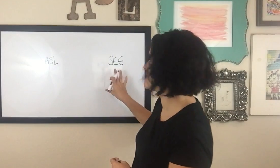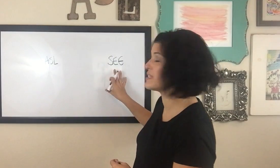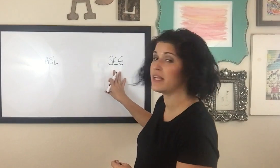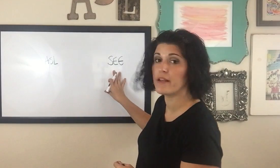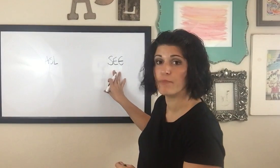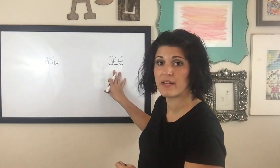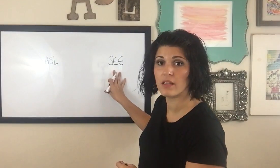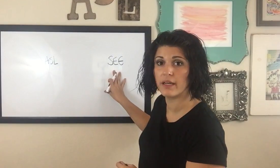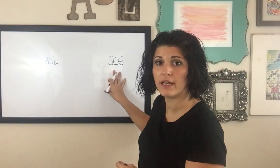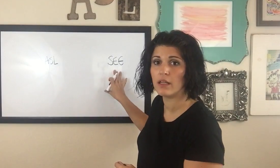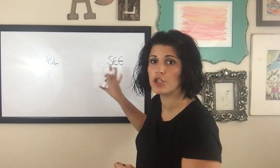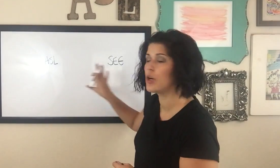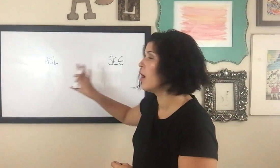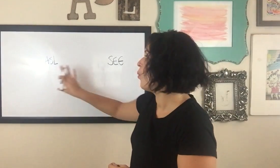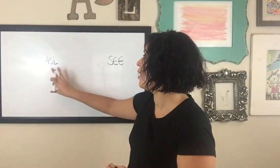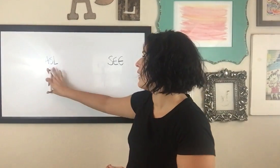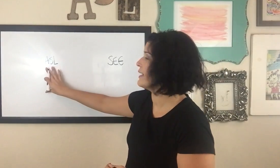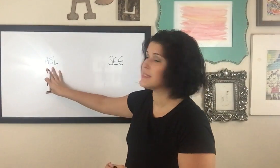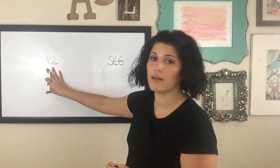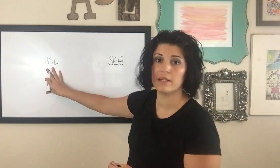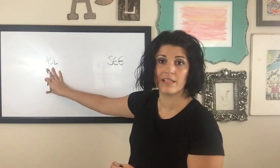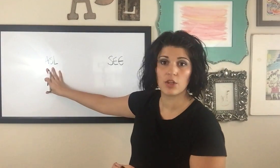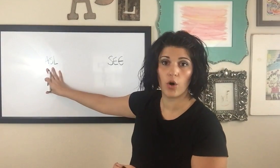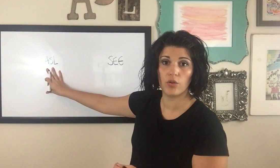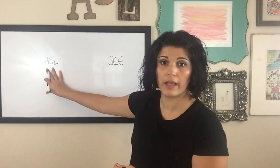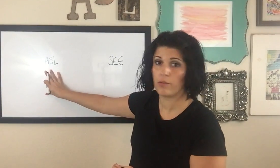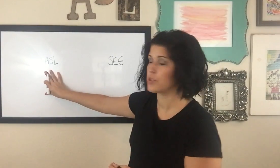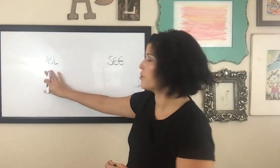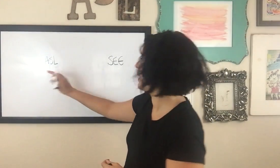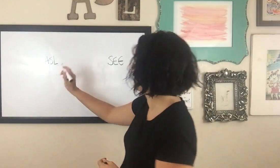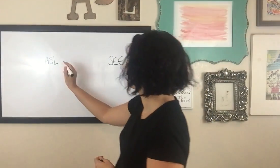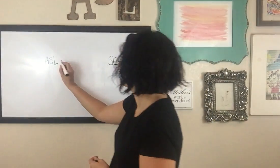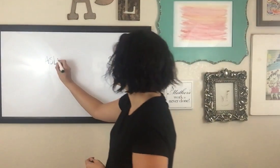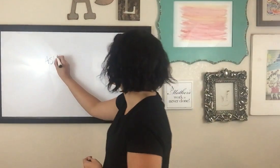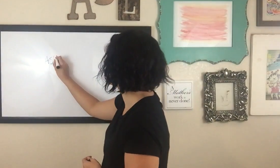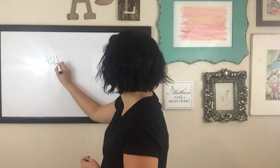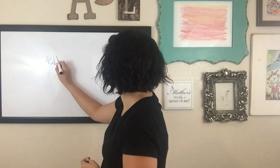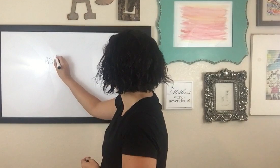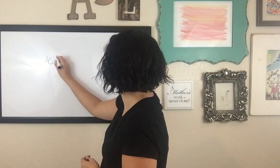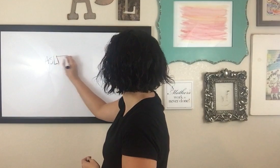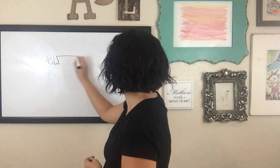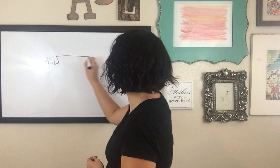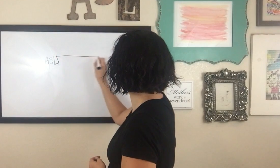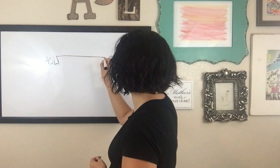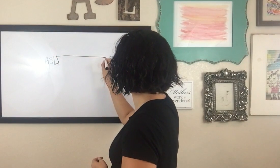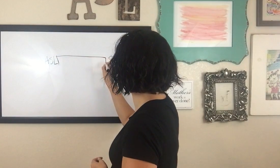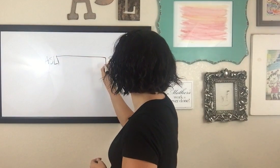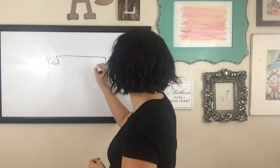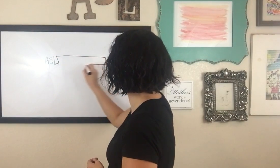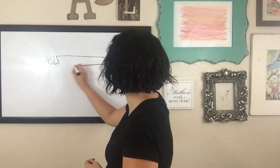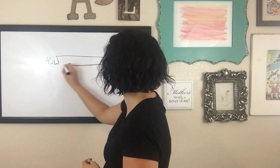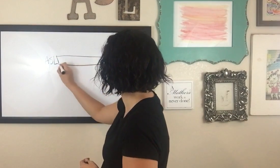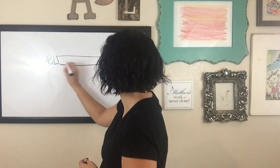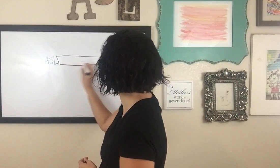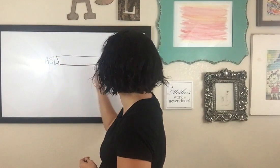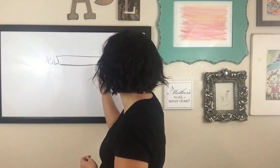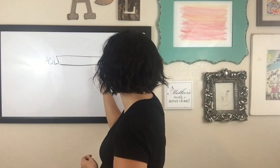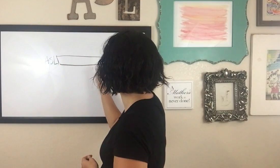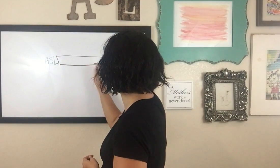C is based on English. Well, ASL is its own language. Okay? So there's this continuum. So we'll have our little rectangle here